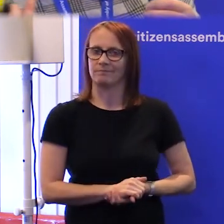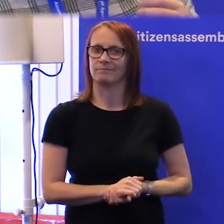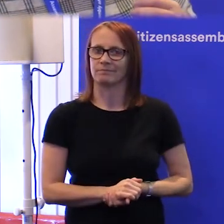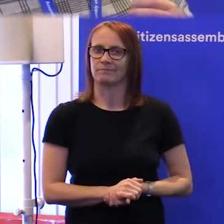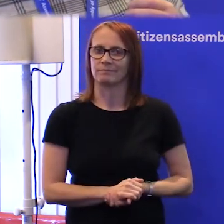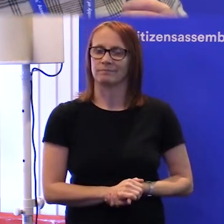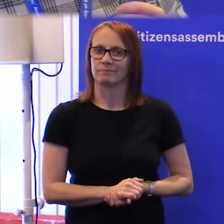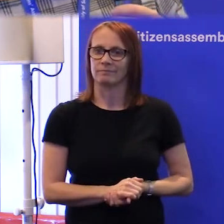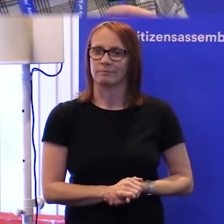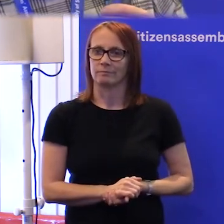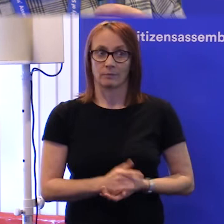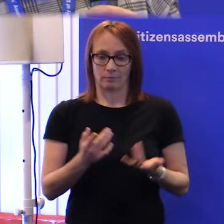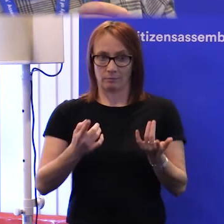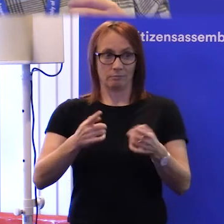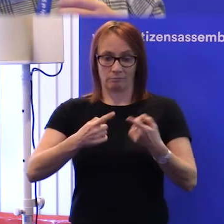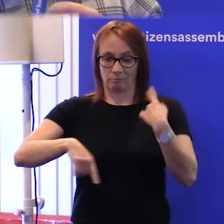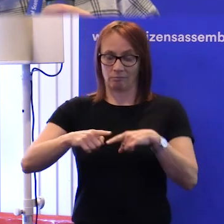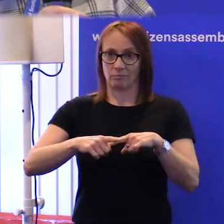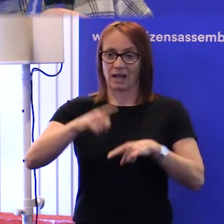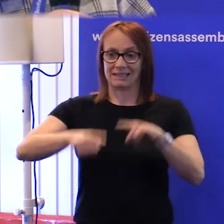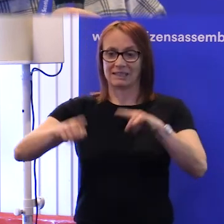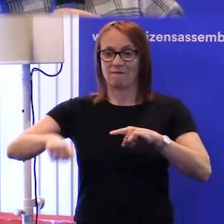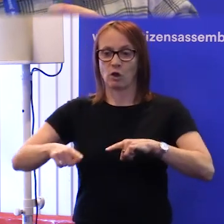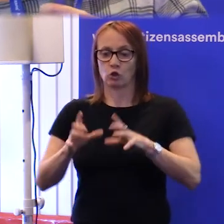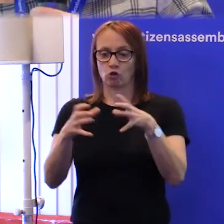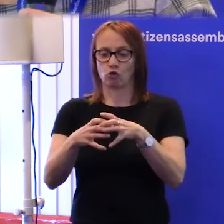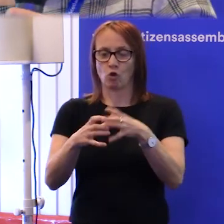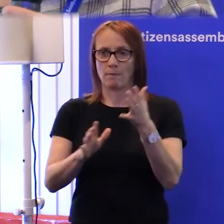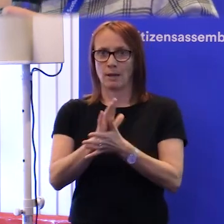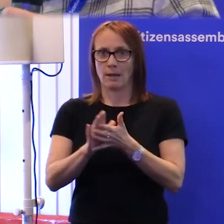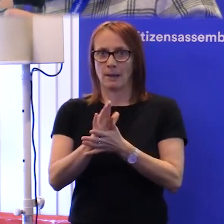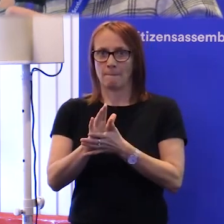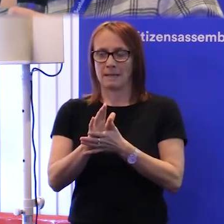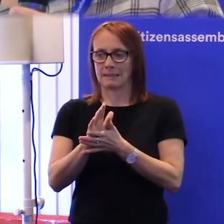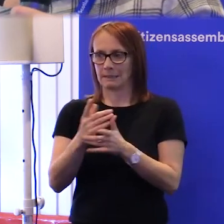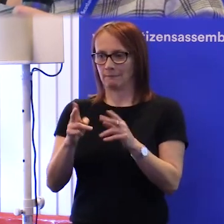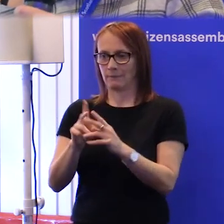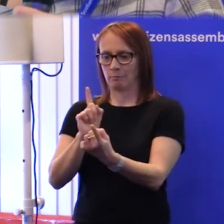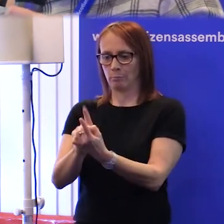have a really diverse group here and we need to occasionally step back and go let's pay attention to what someone's actually saying rather than making those